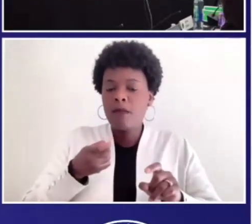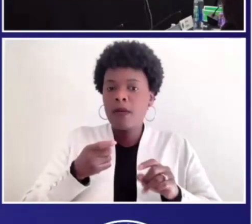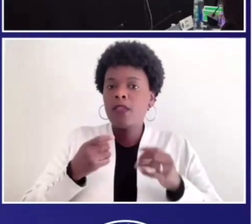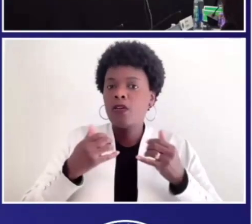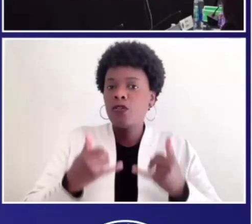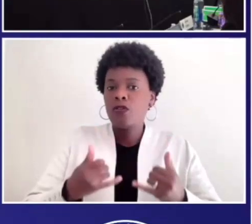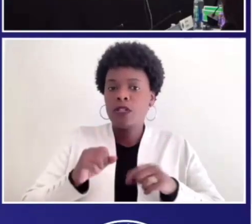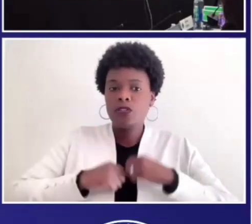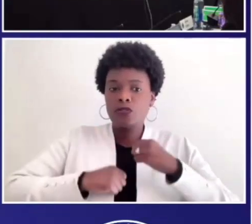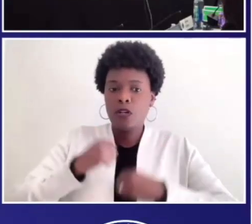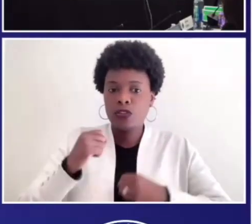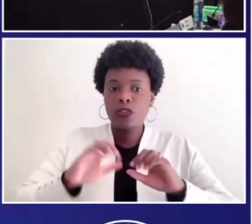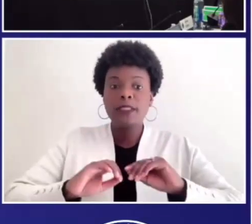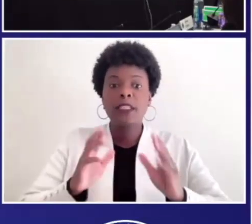that RAP is committed to on-time monthly